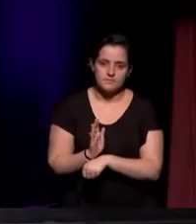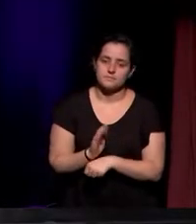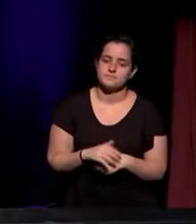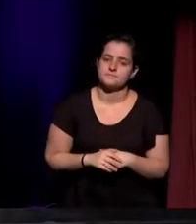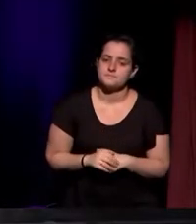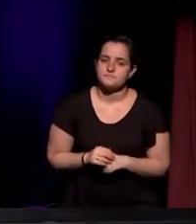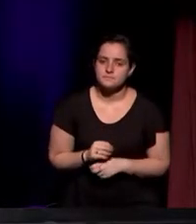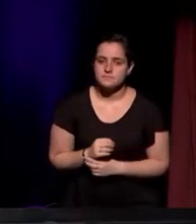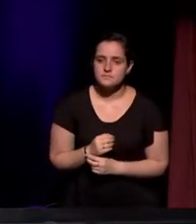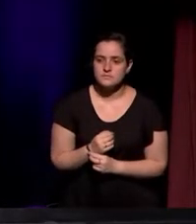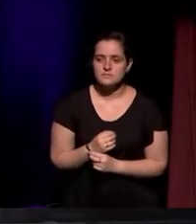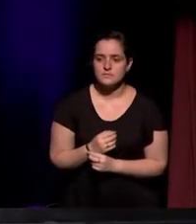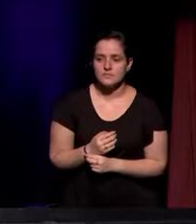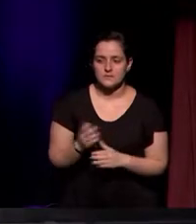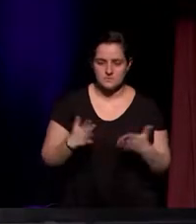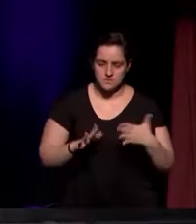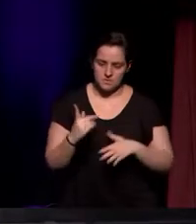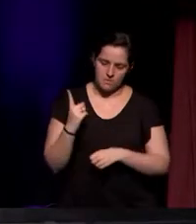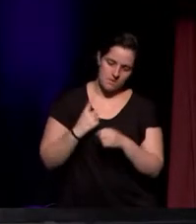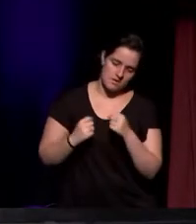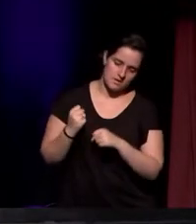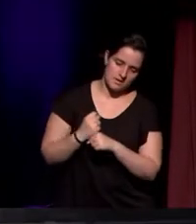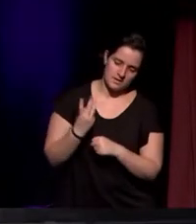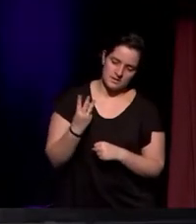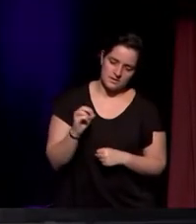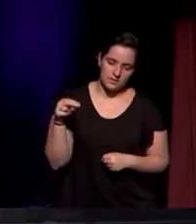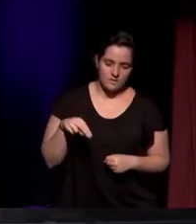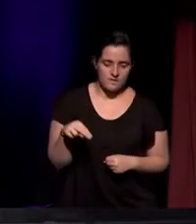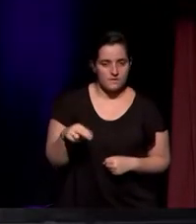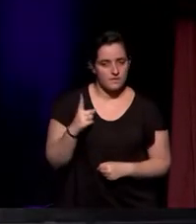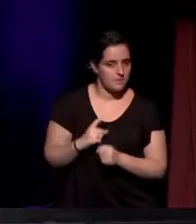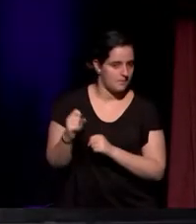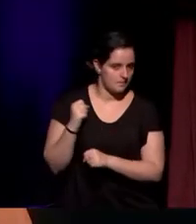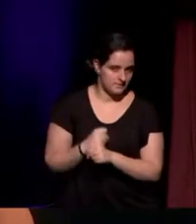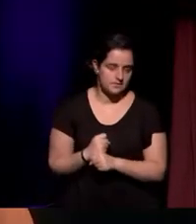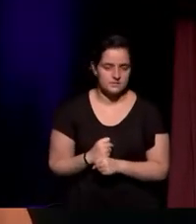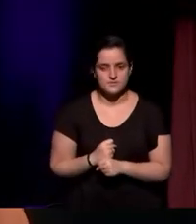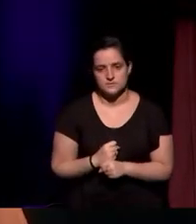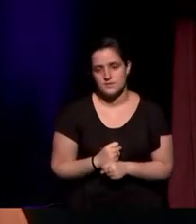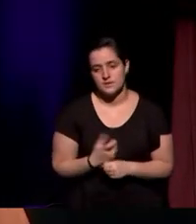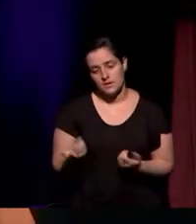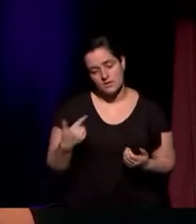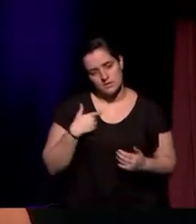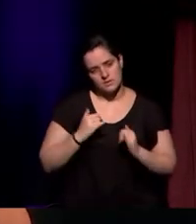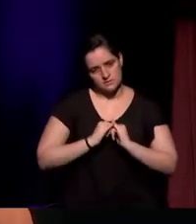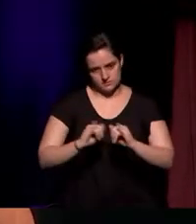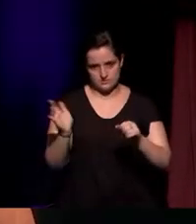exactly at this time, a year ago, on November 30 of last year, ended. And we spent a movie